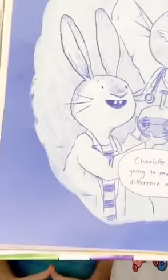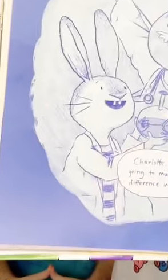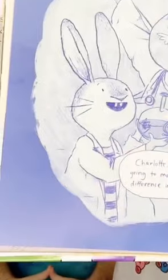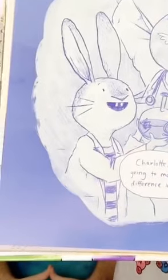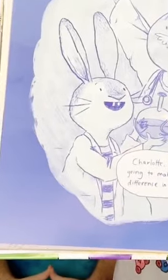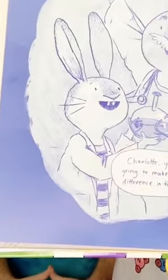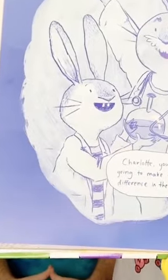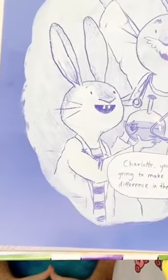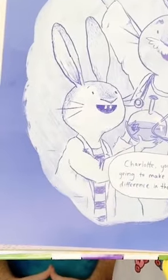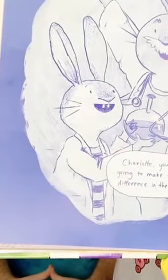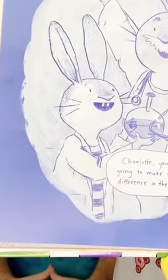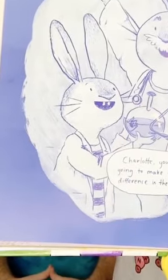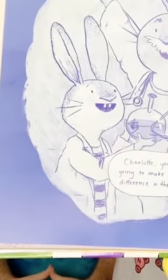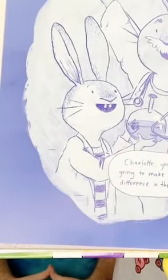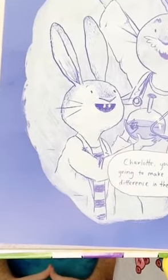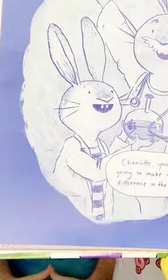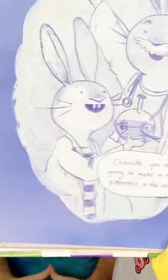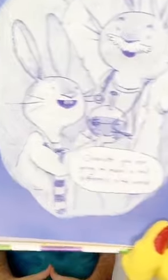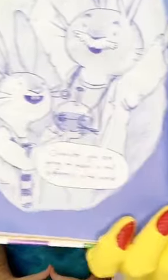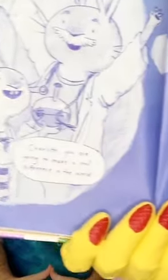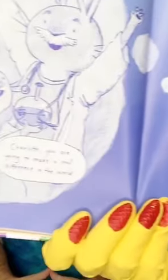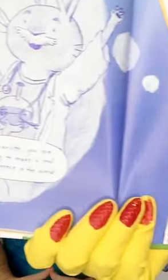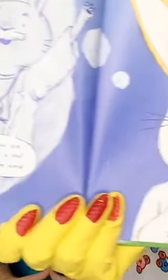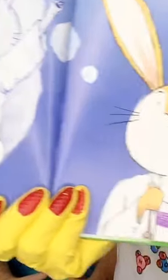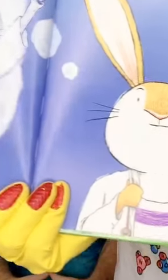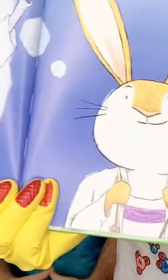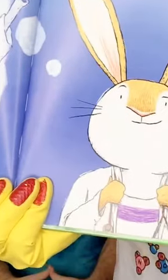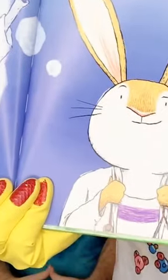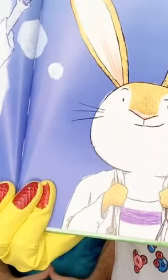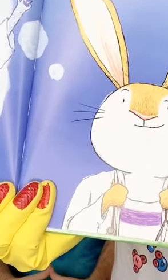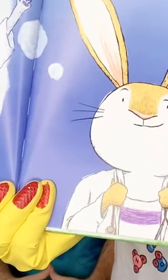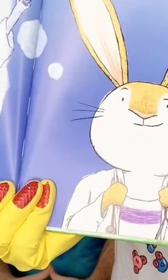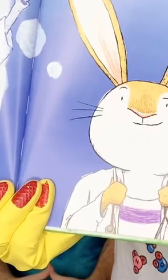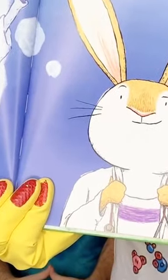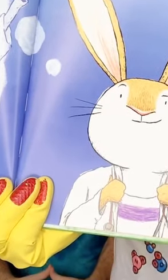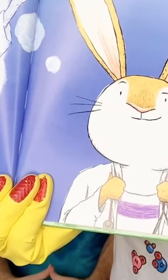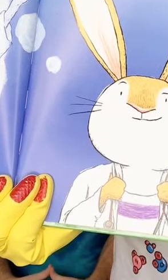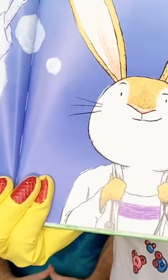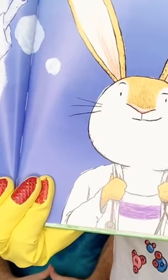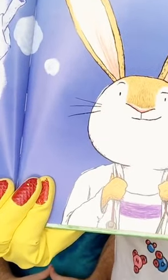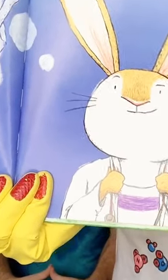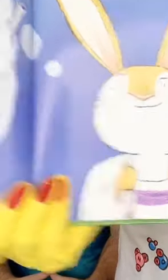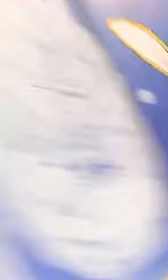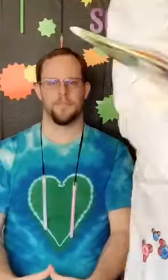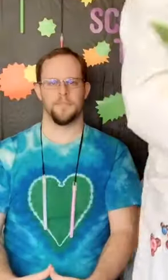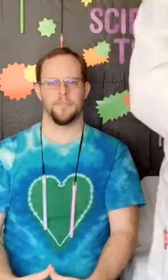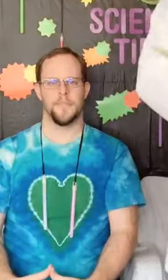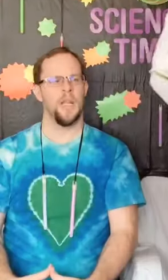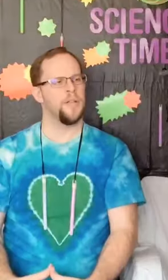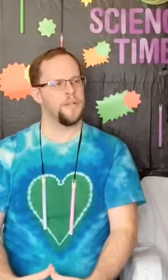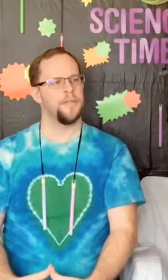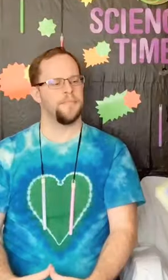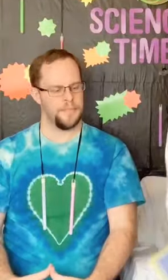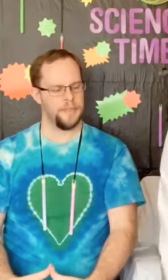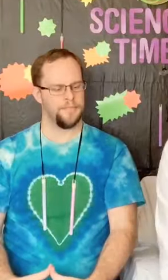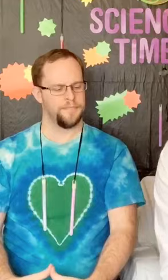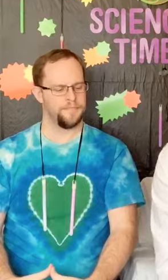told her, and it made her feel powerful enough to find a cure herself. So here she is, very confident. She's like, I'm not gonna listen to those